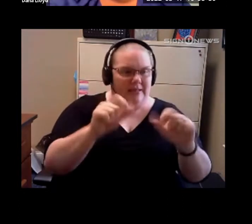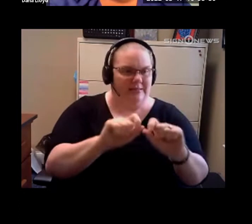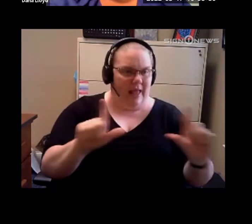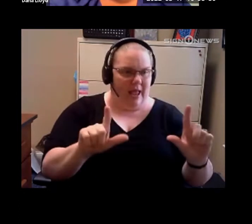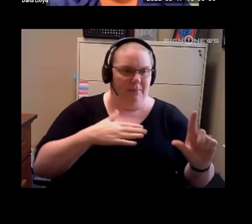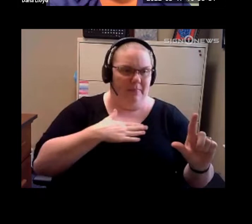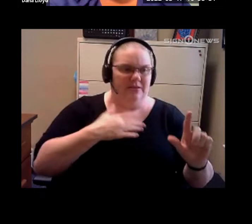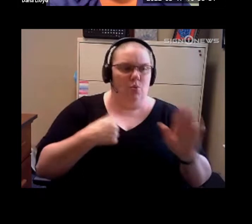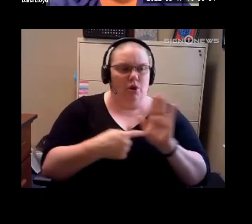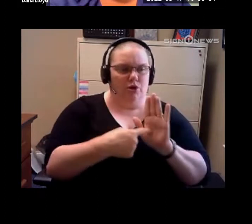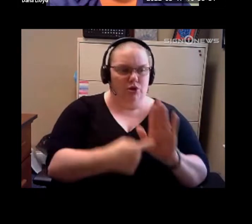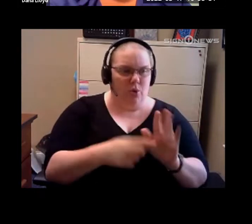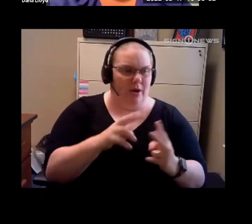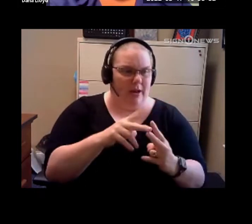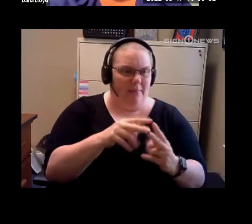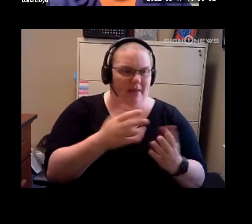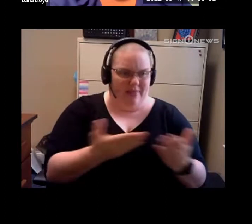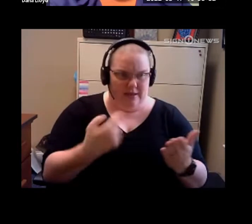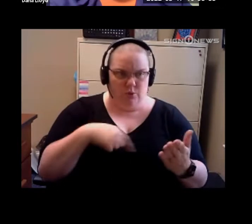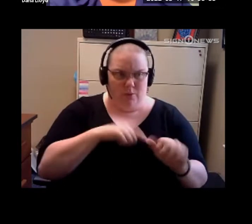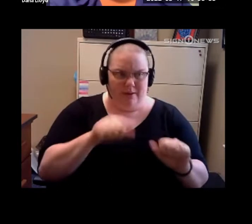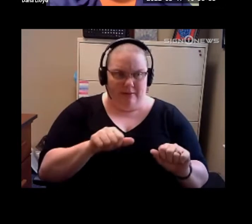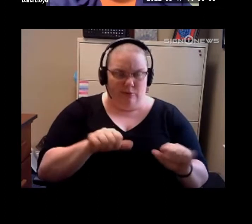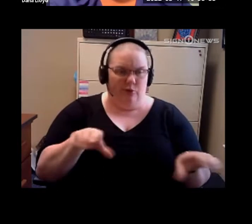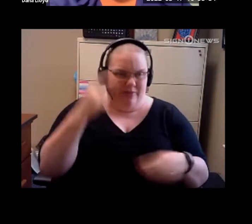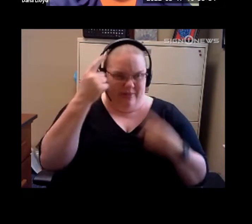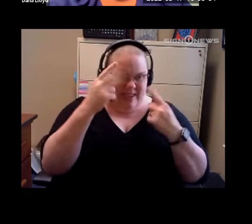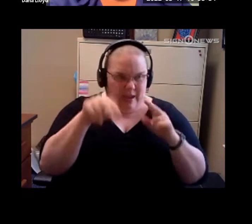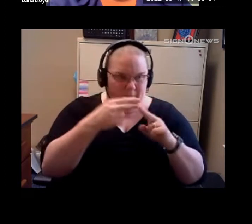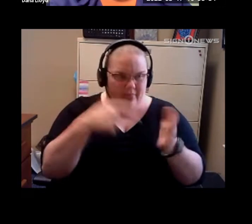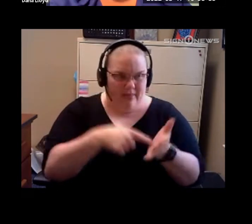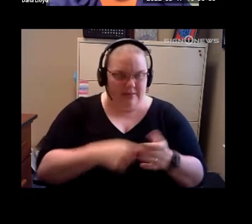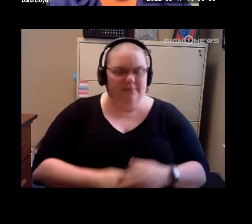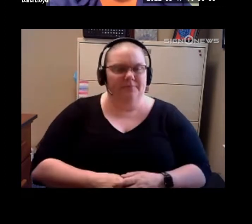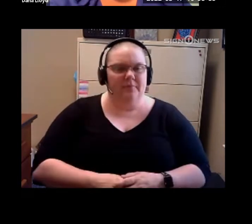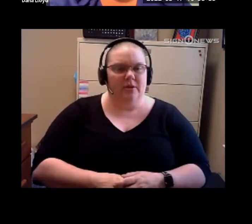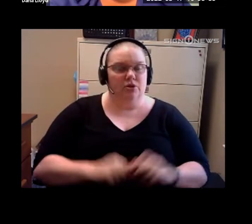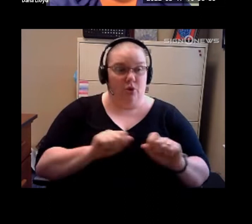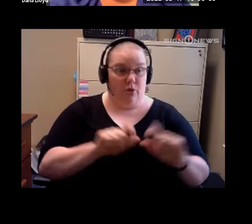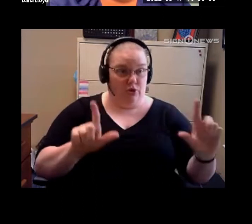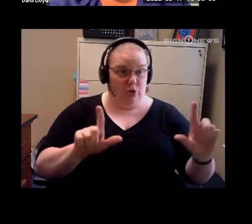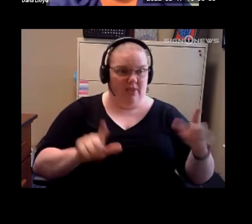um ways we can think about this so on your screen there are four pictures and in the top Corner